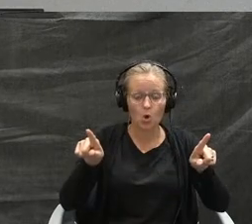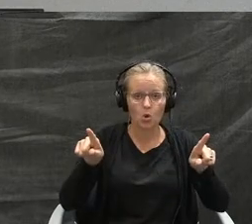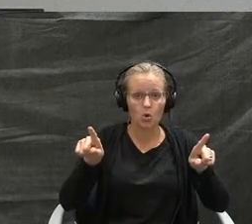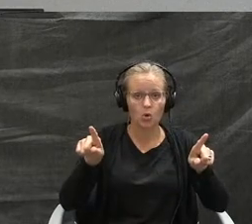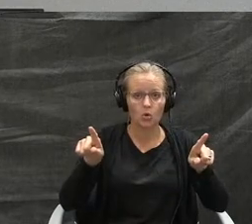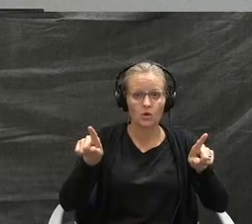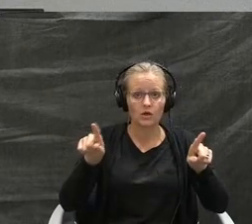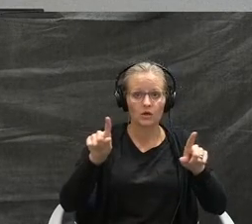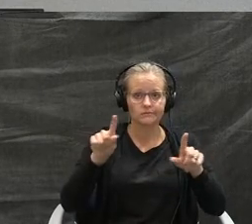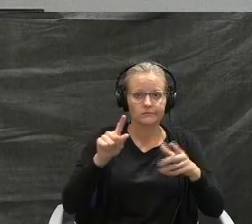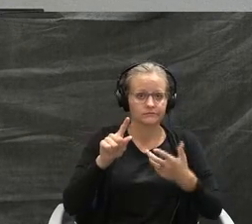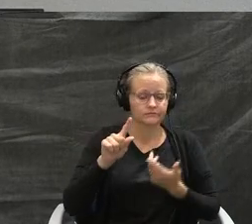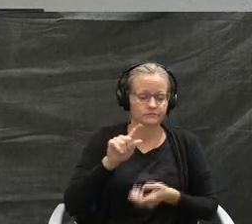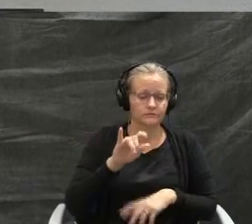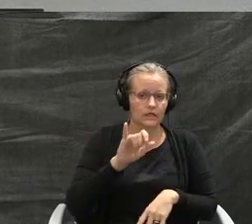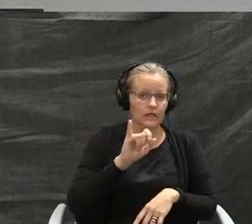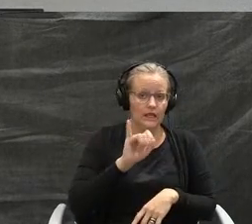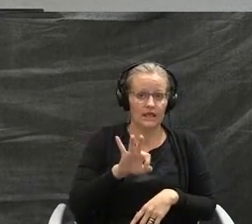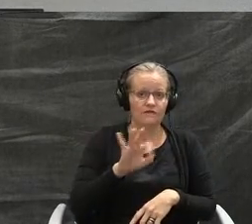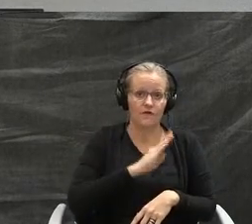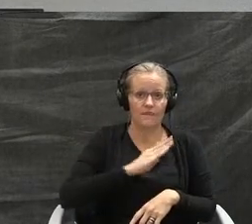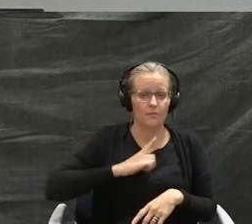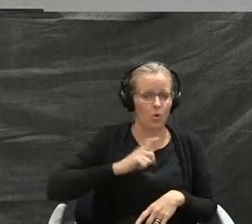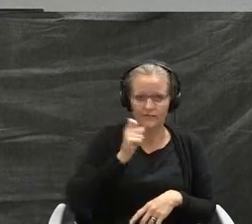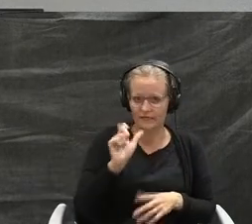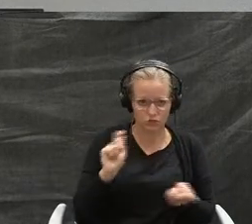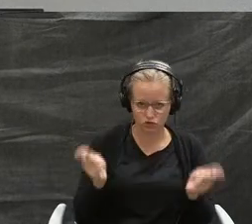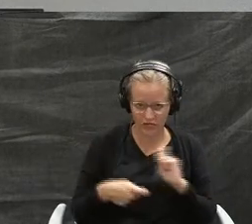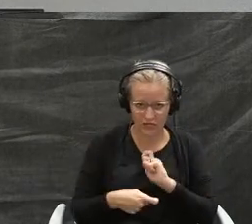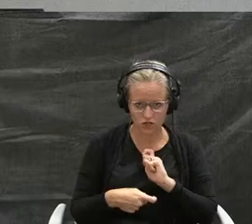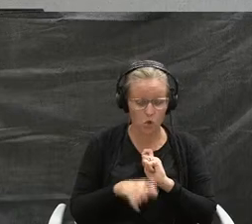if you don't pass this when you do something else. So whatever